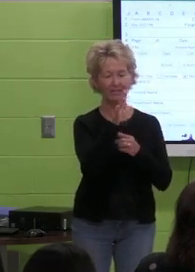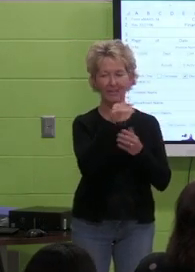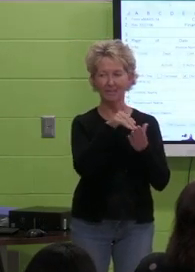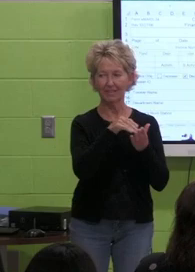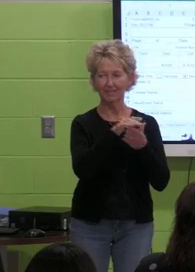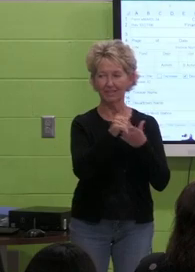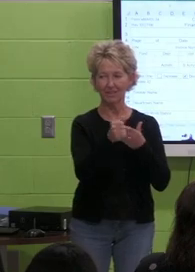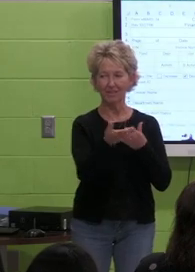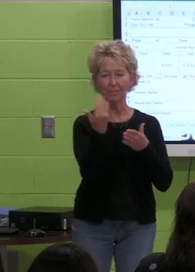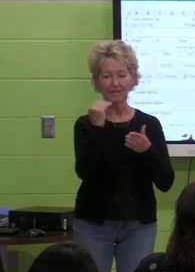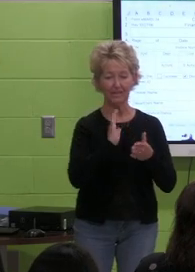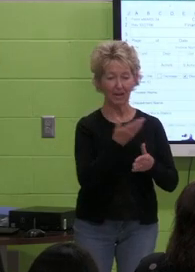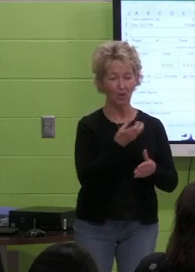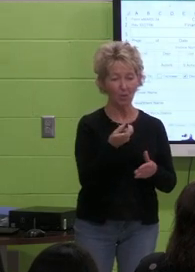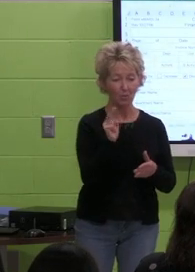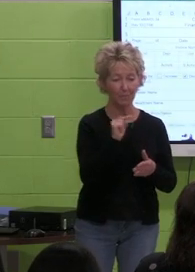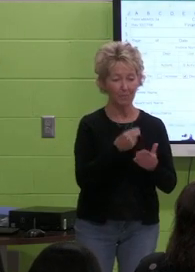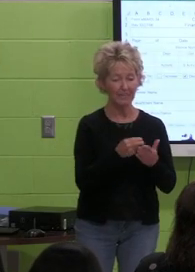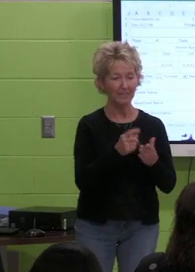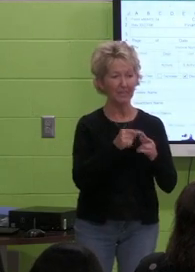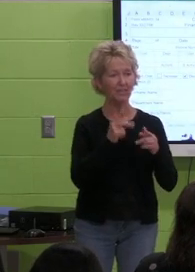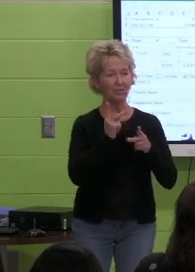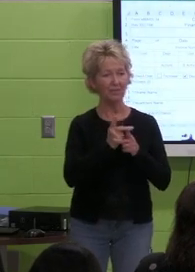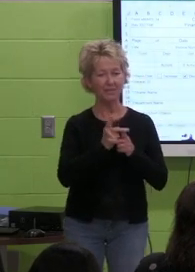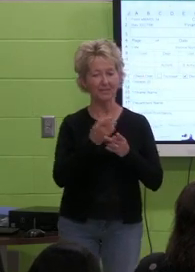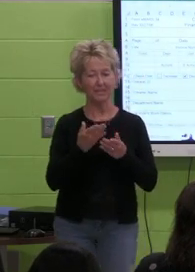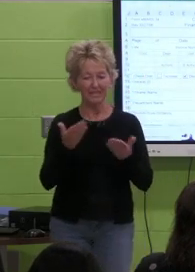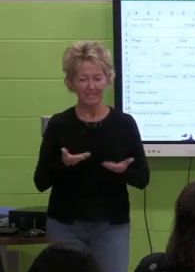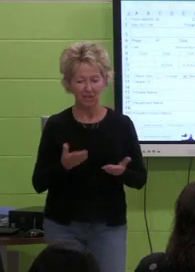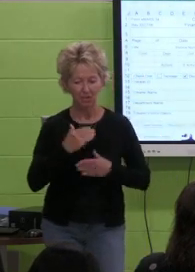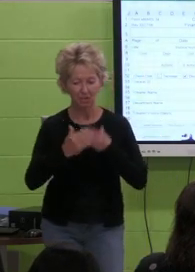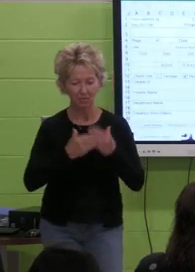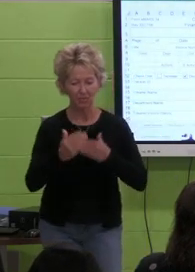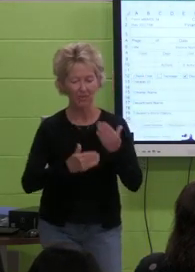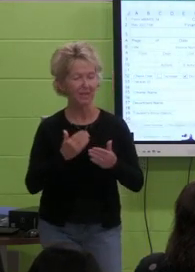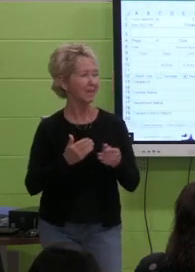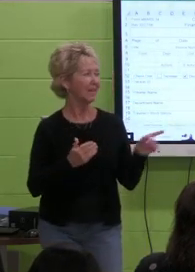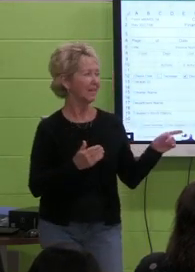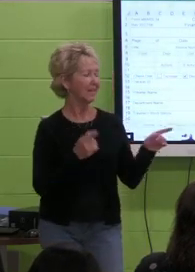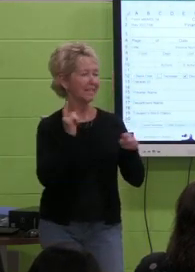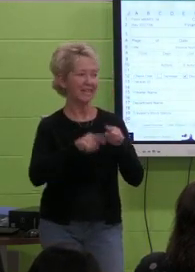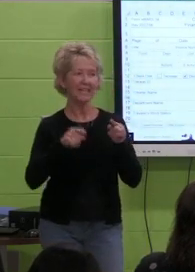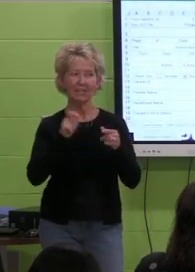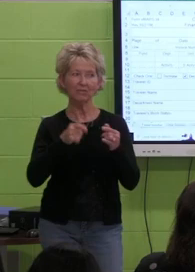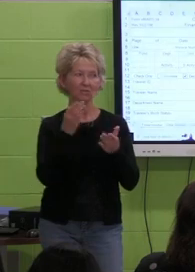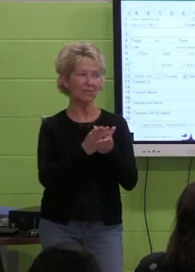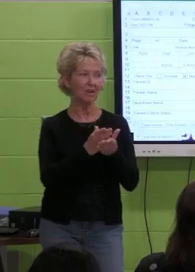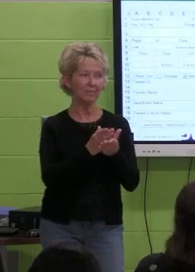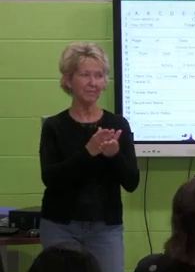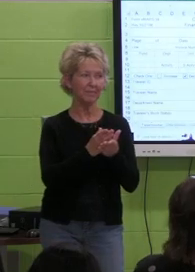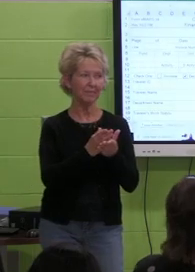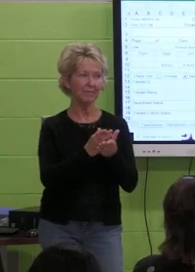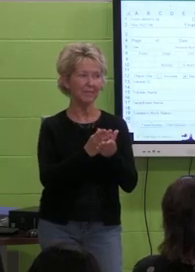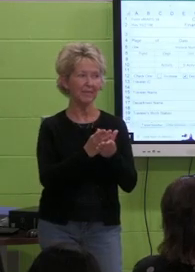okay of our own money to keep this place running because we have to have something next week and